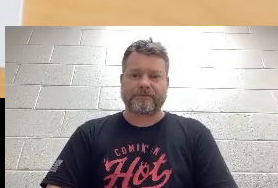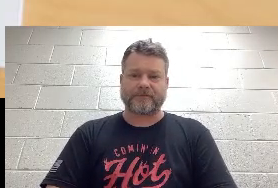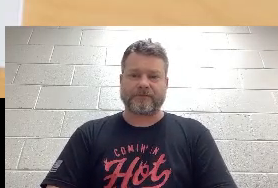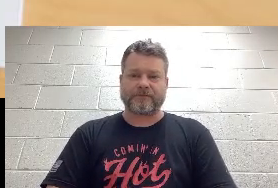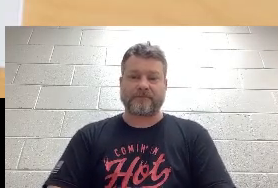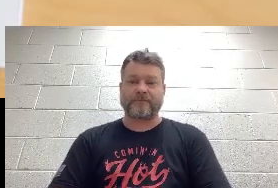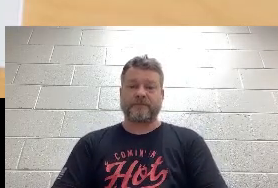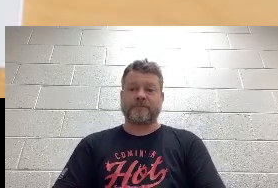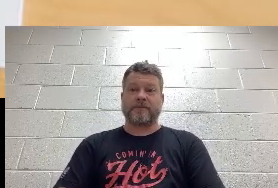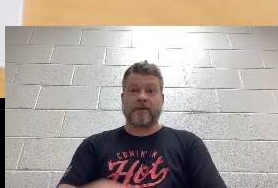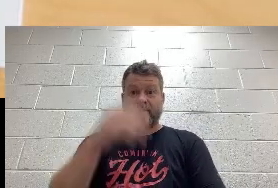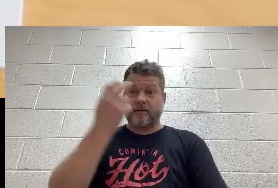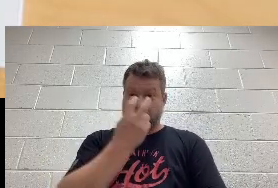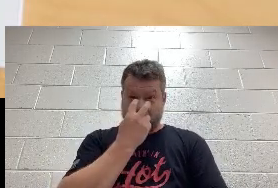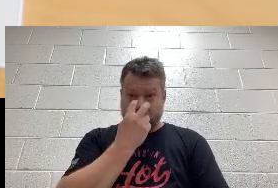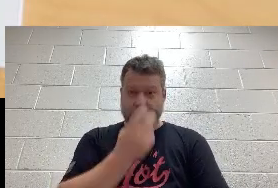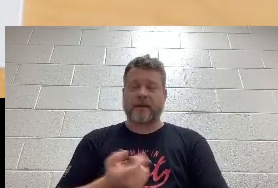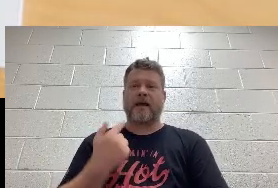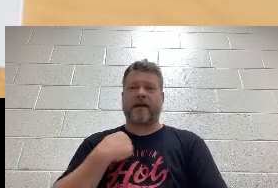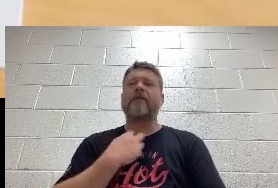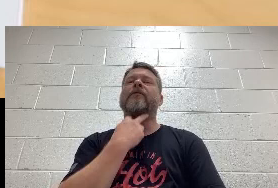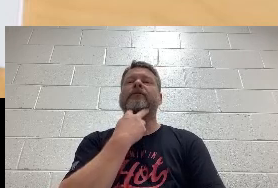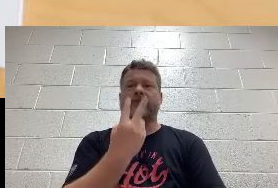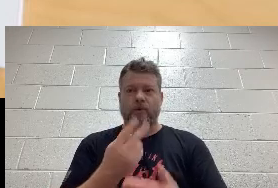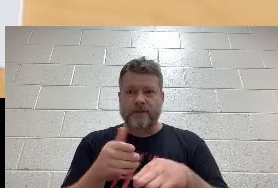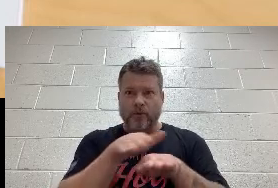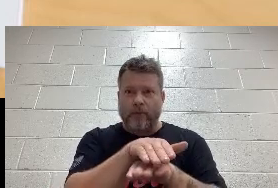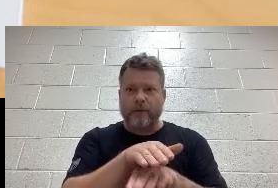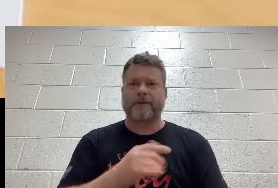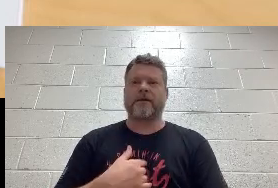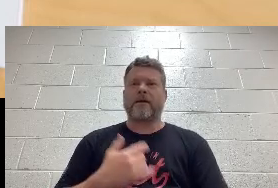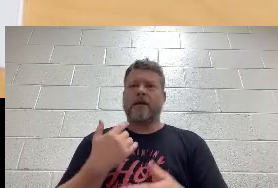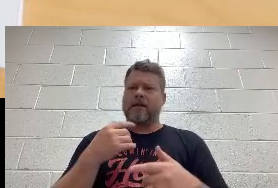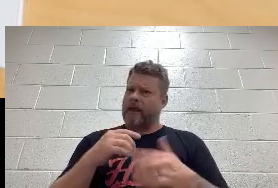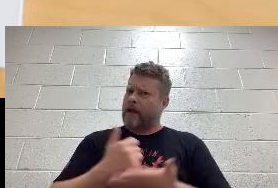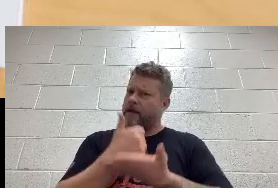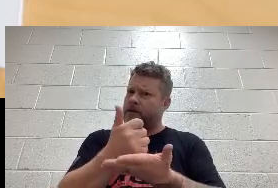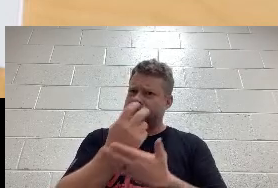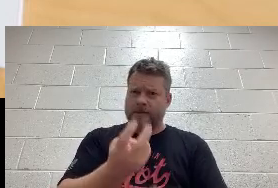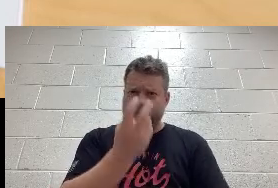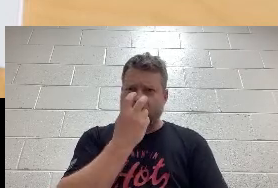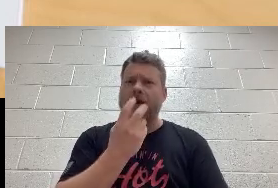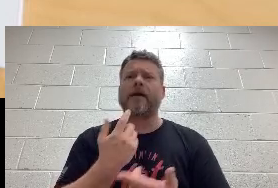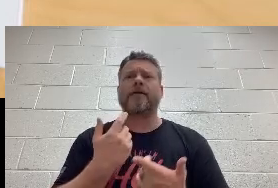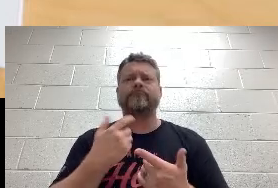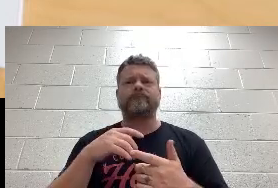Uses for the Blind include voice over, which helps the Blind navigate through their iPad.